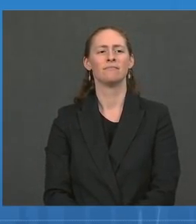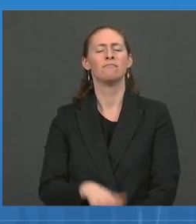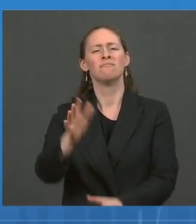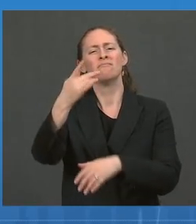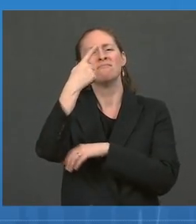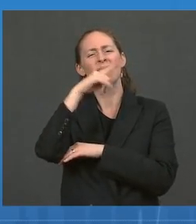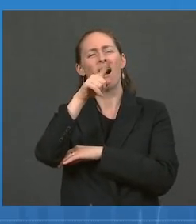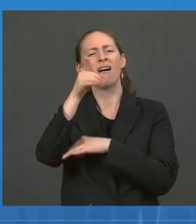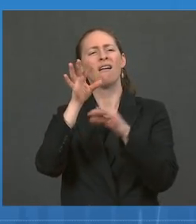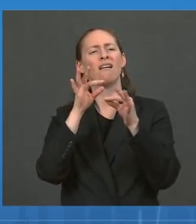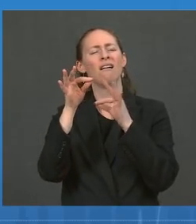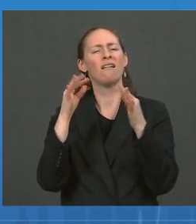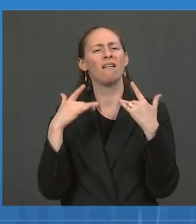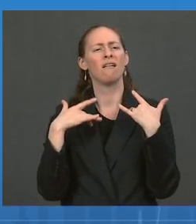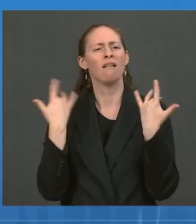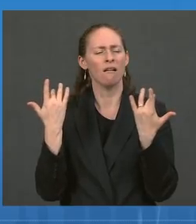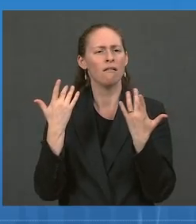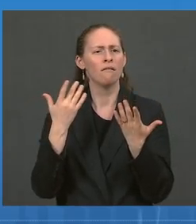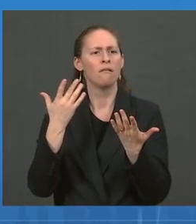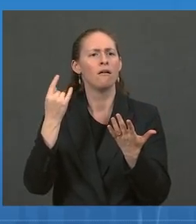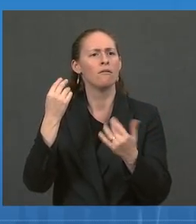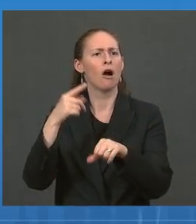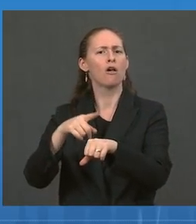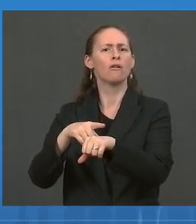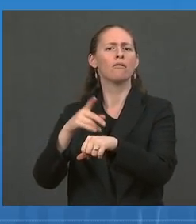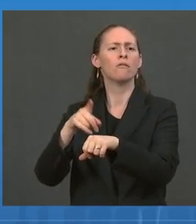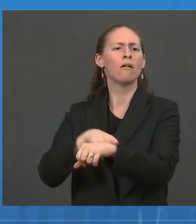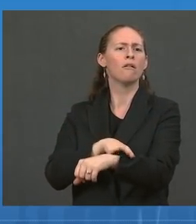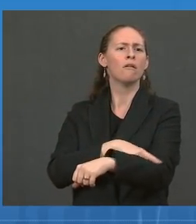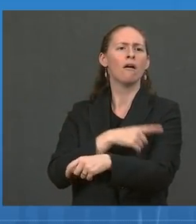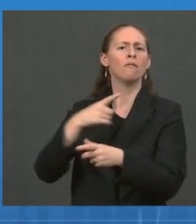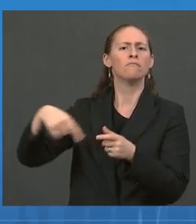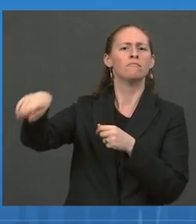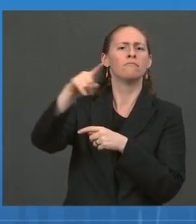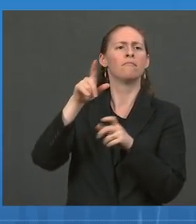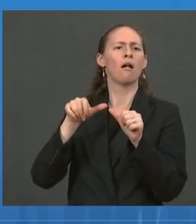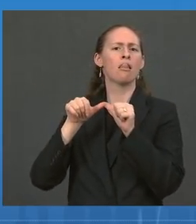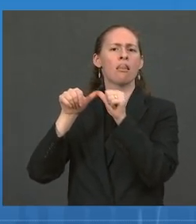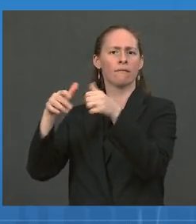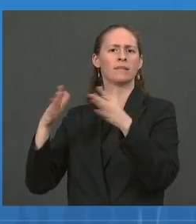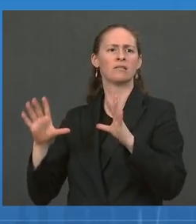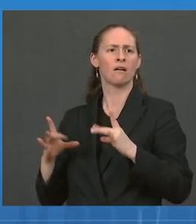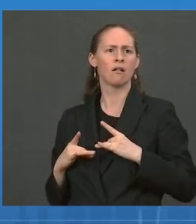as far as long-term effects of COVID-19 on elderly and how you're gathering that data.